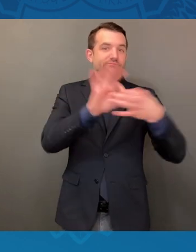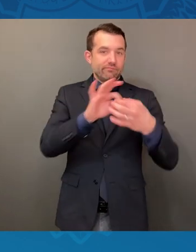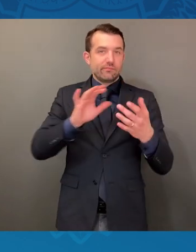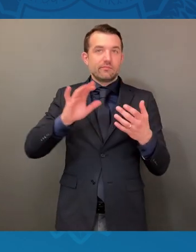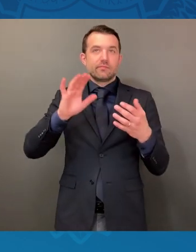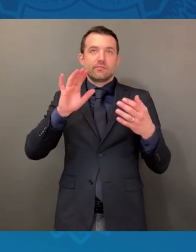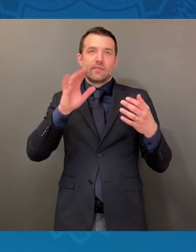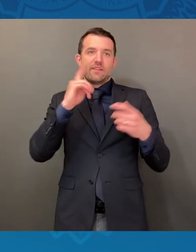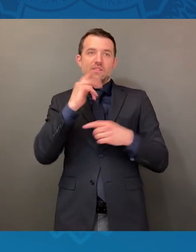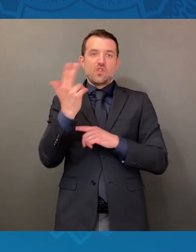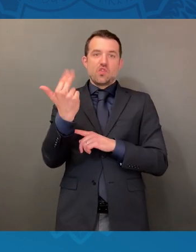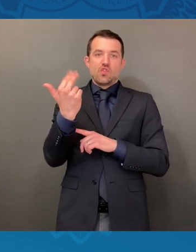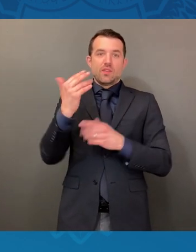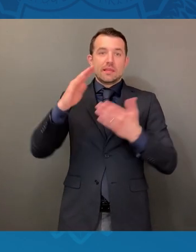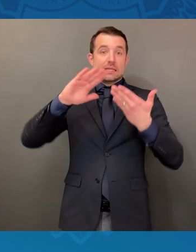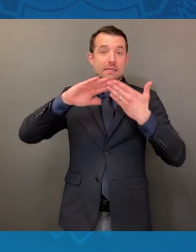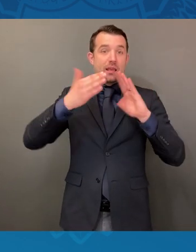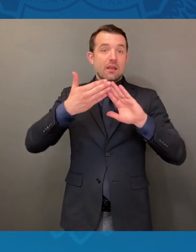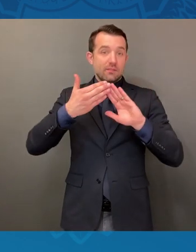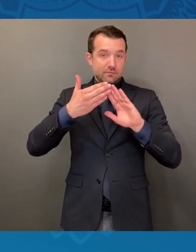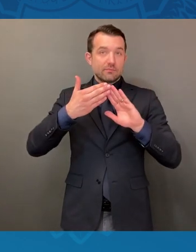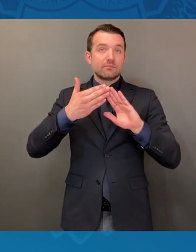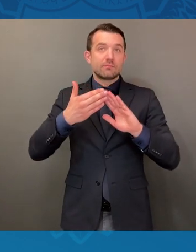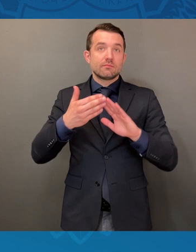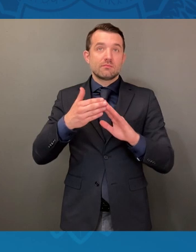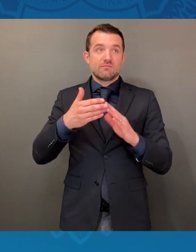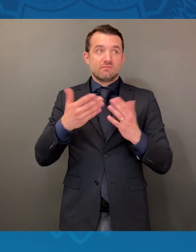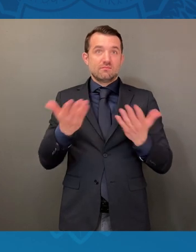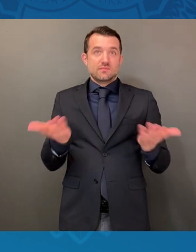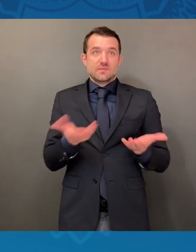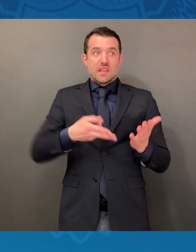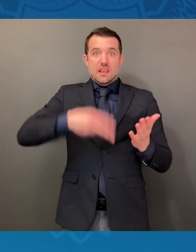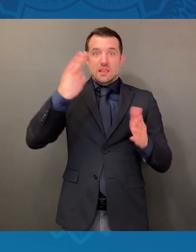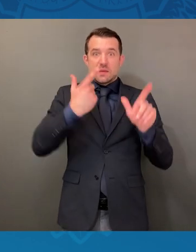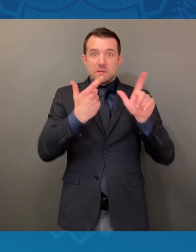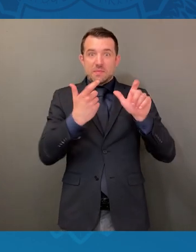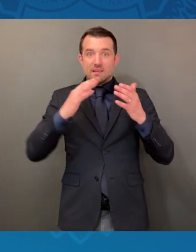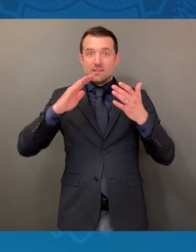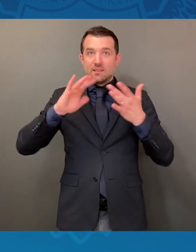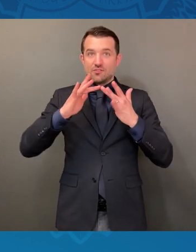with high speed internet communities in Maine and Kentucky,